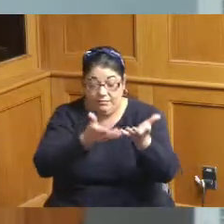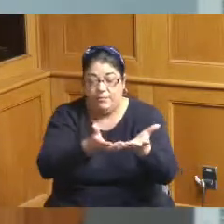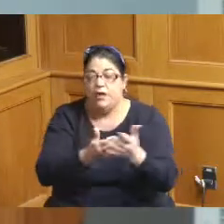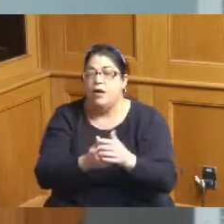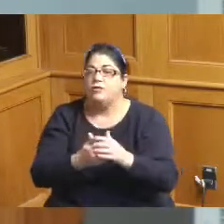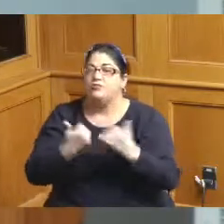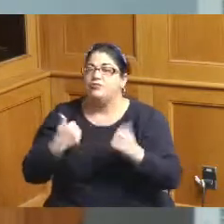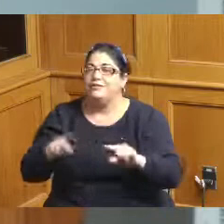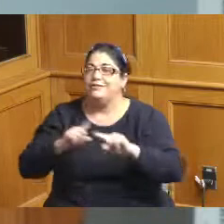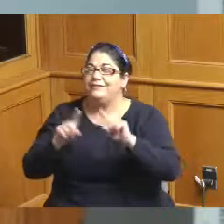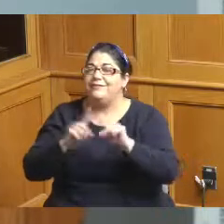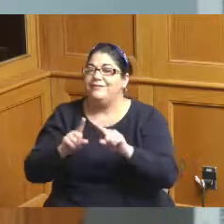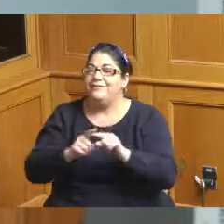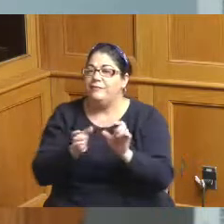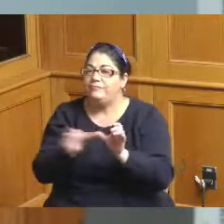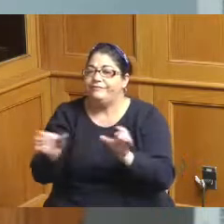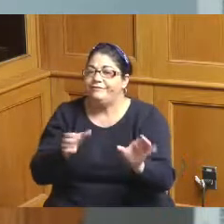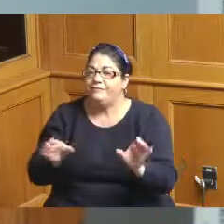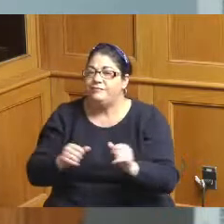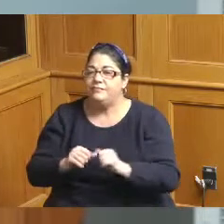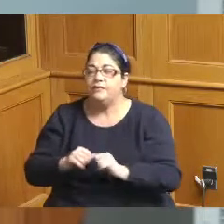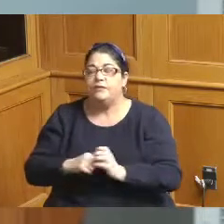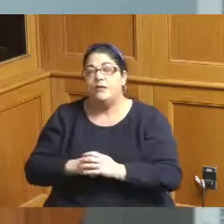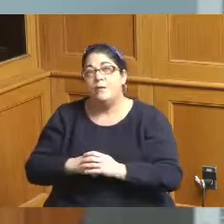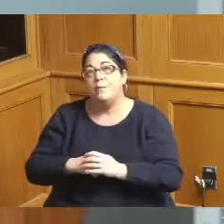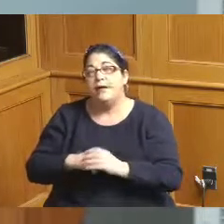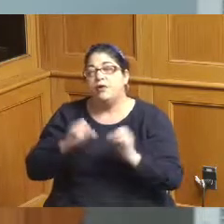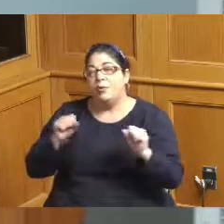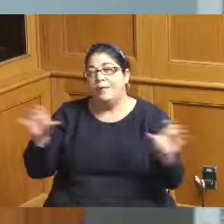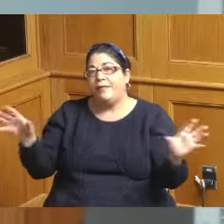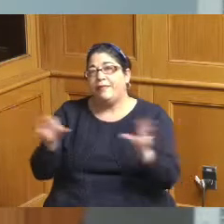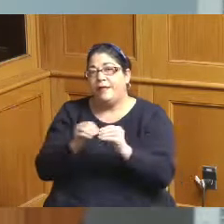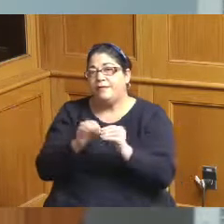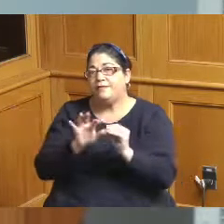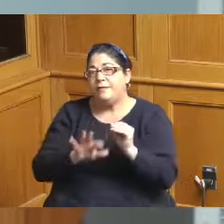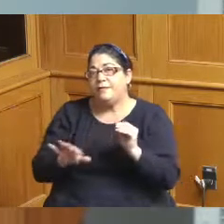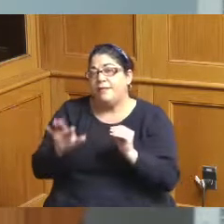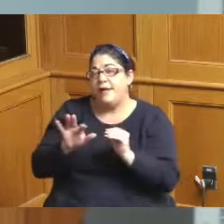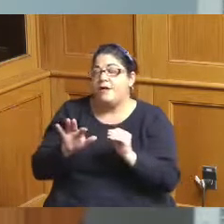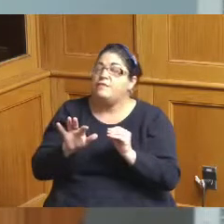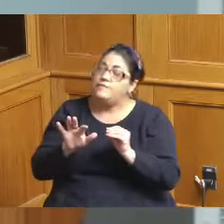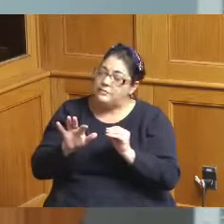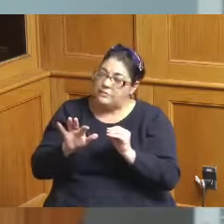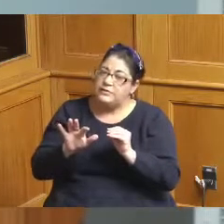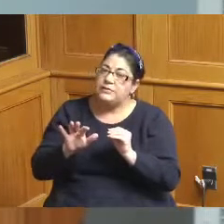bid packages but but collectively this could be trending a couple million higher